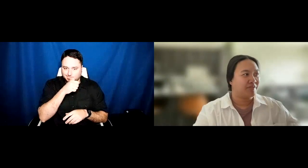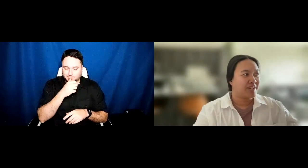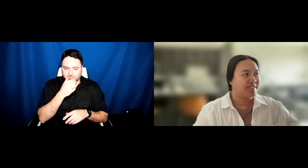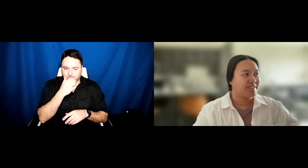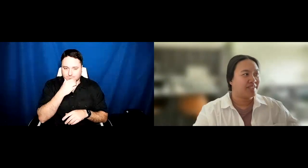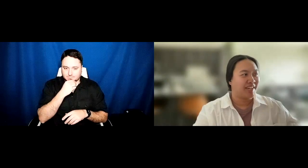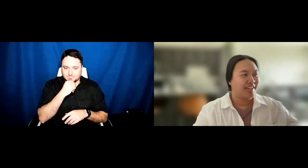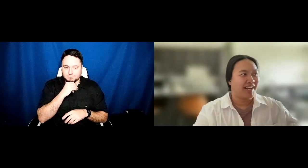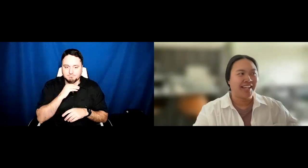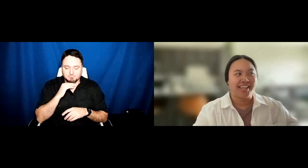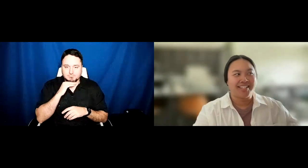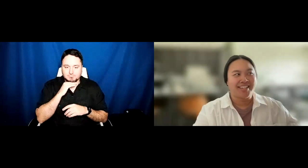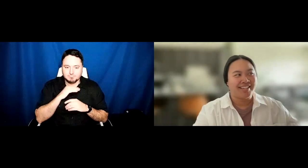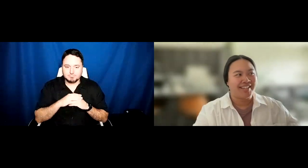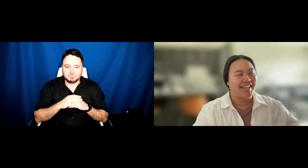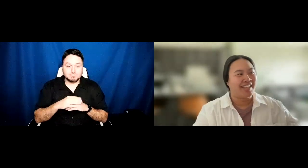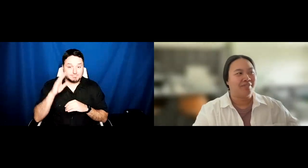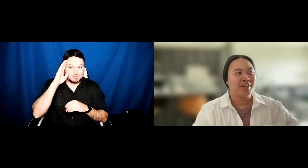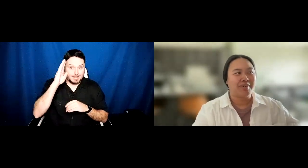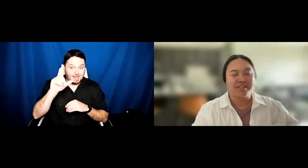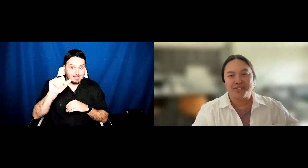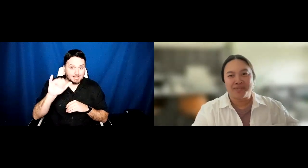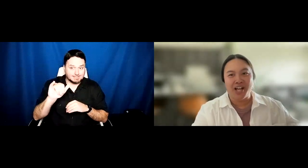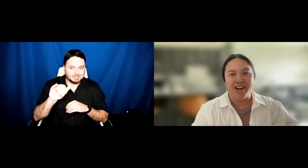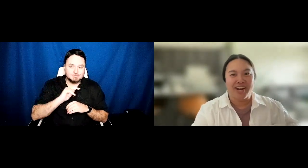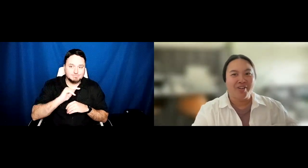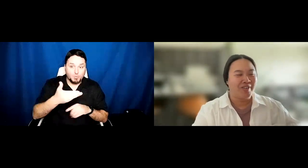Perfect. Hi Lacey, welcome in from Colorado.